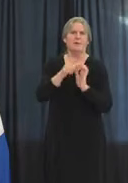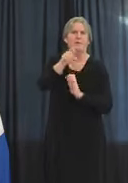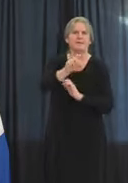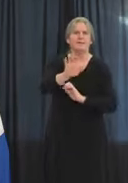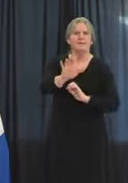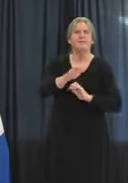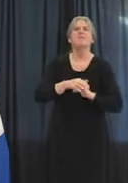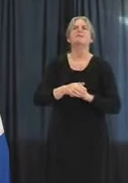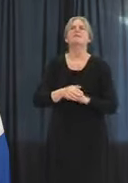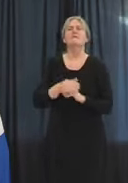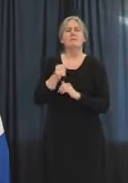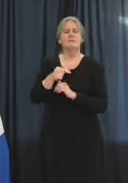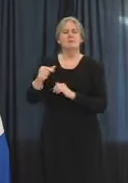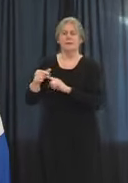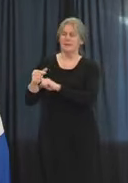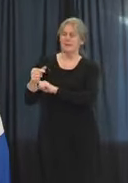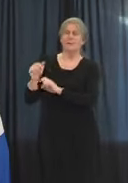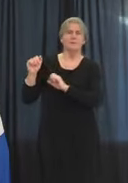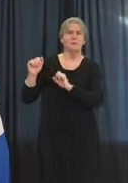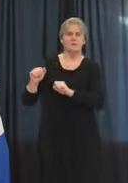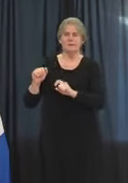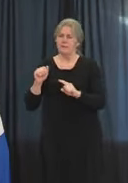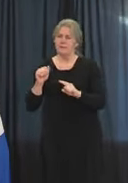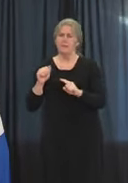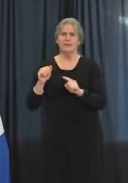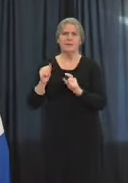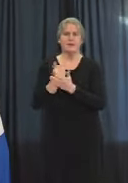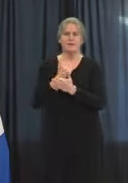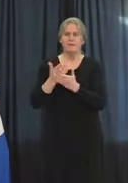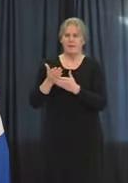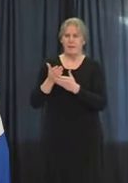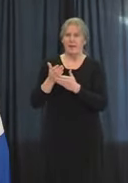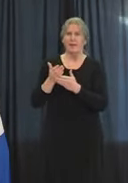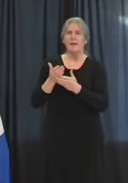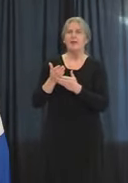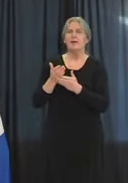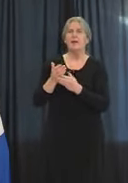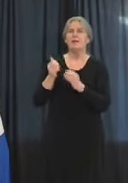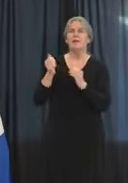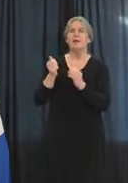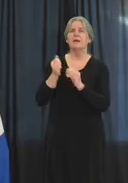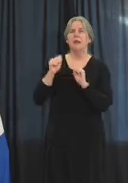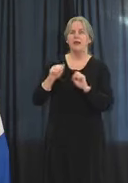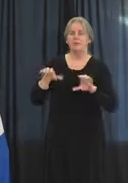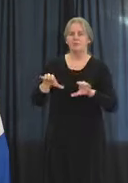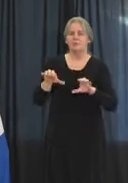be empowered to do all things considered advisable for the